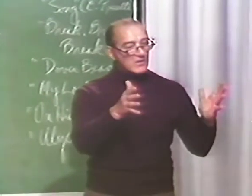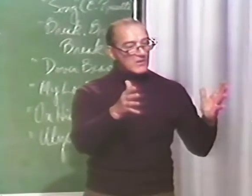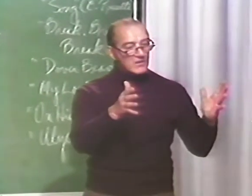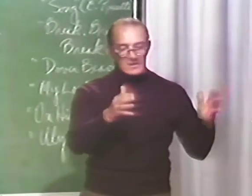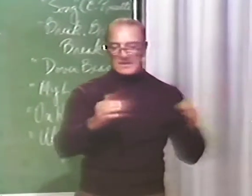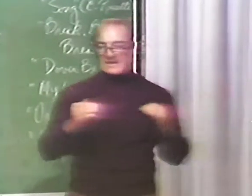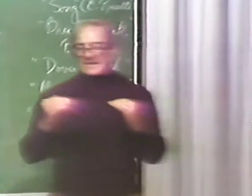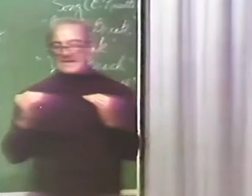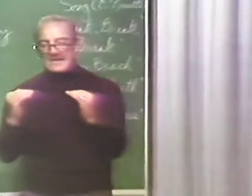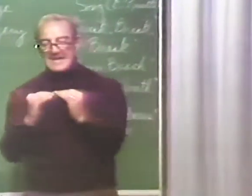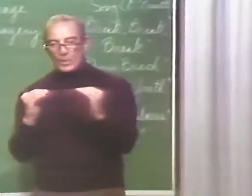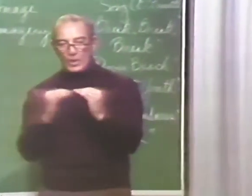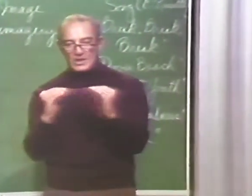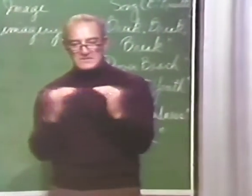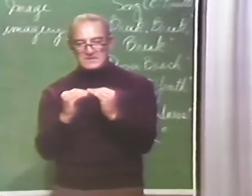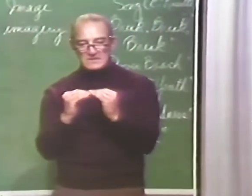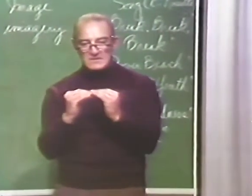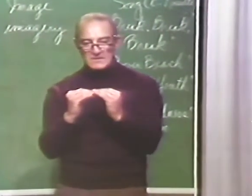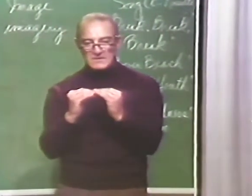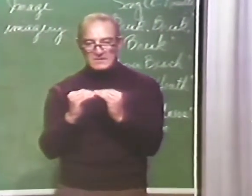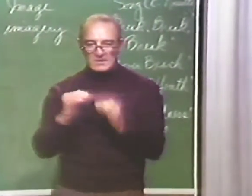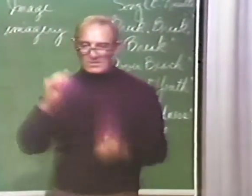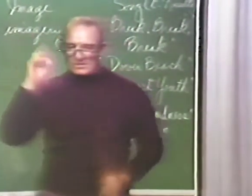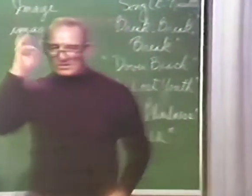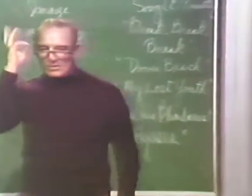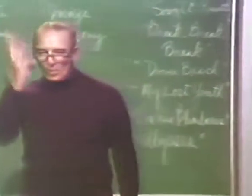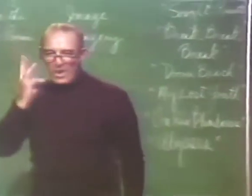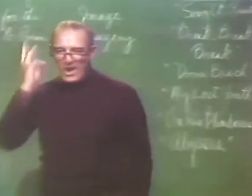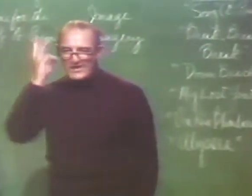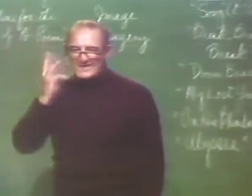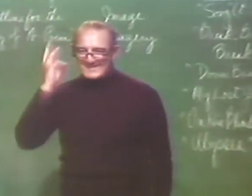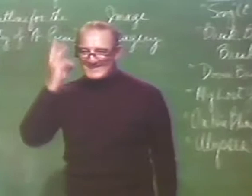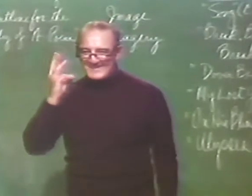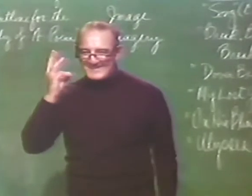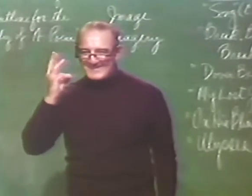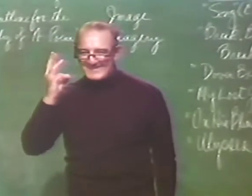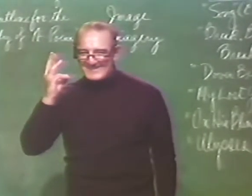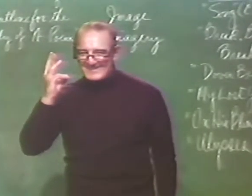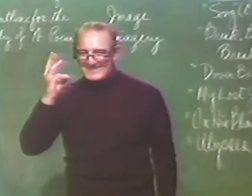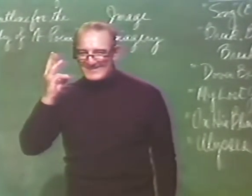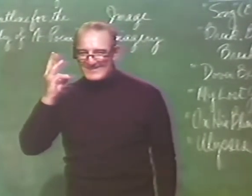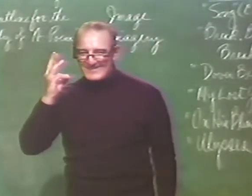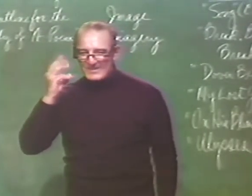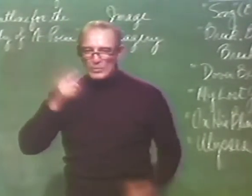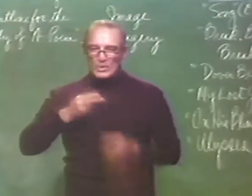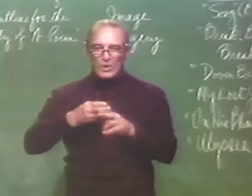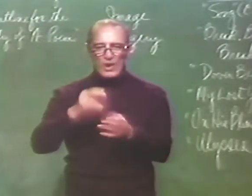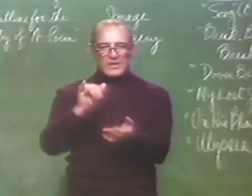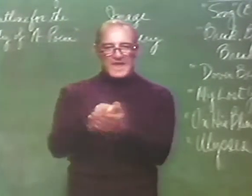AIR...EQUALS...WINE.